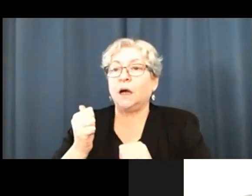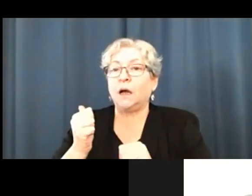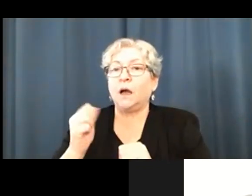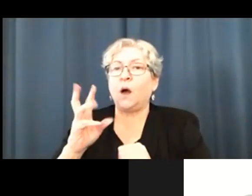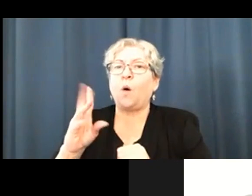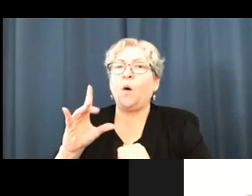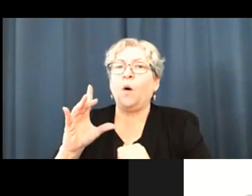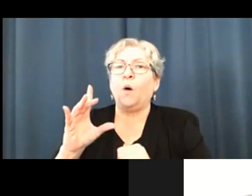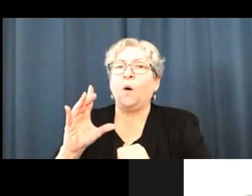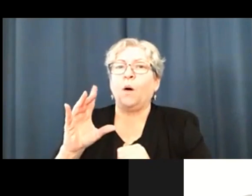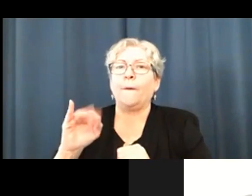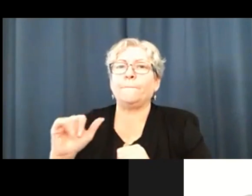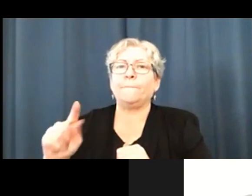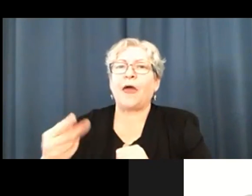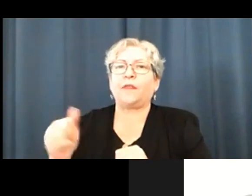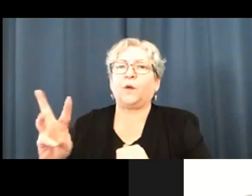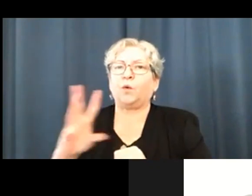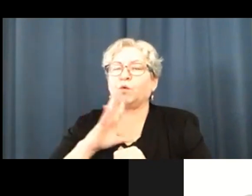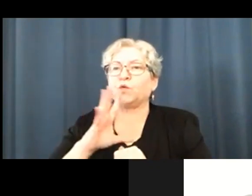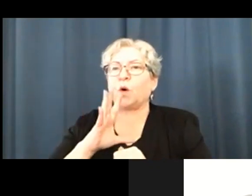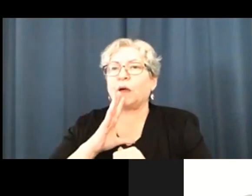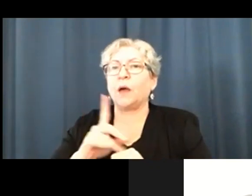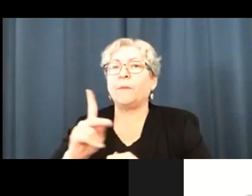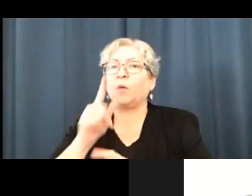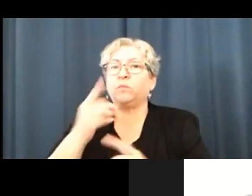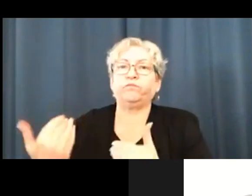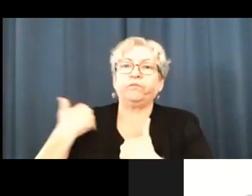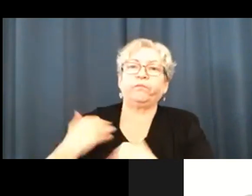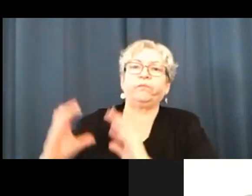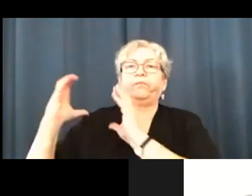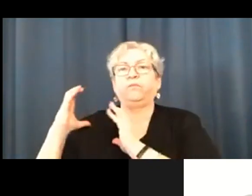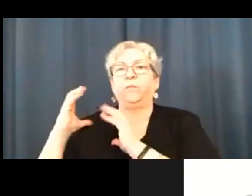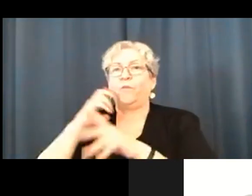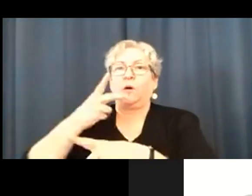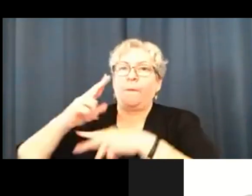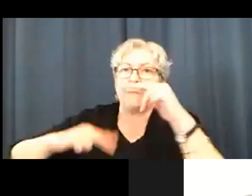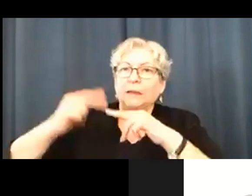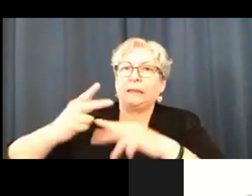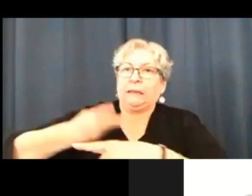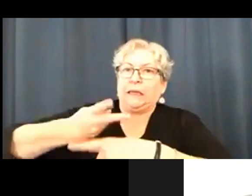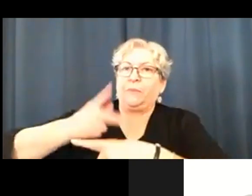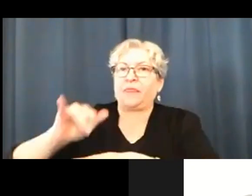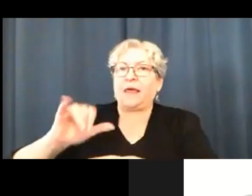for the most part are the people build a task with building and maintaining the site moving forward. So, things we would recommend you look at,